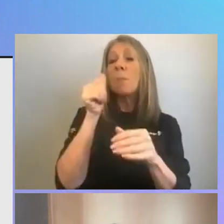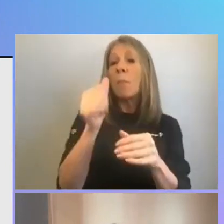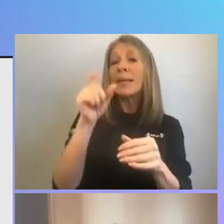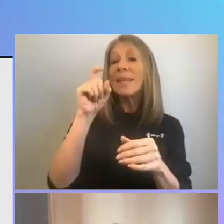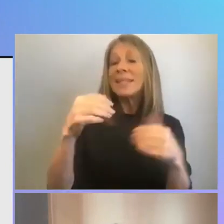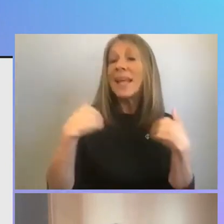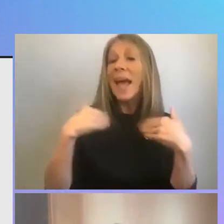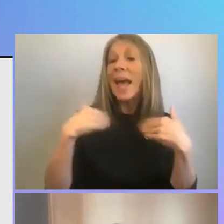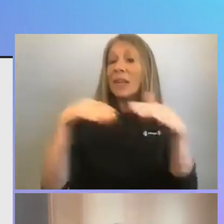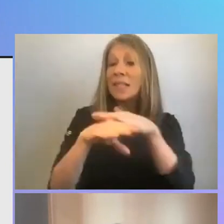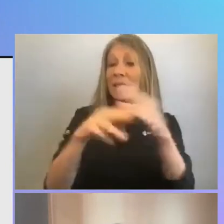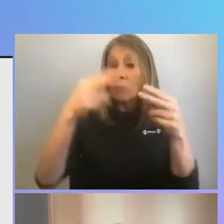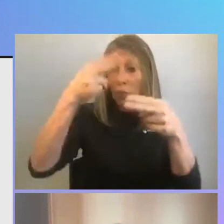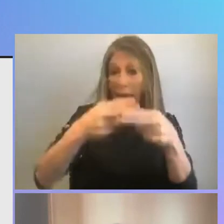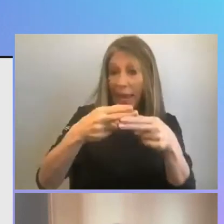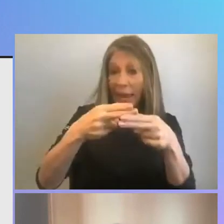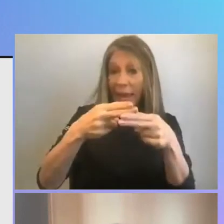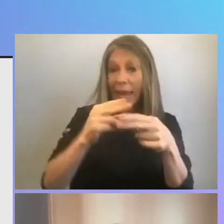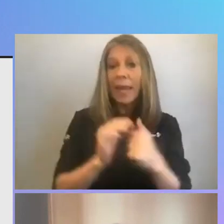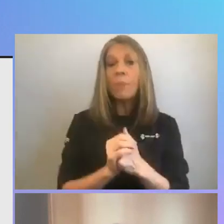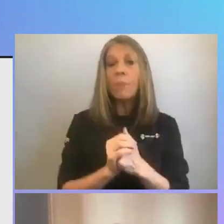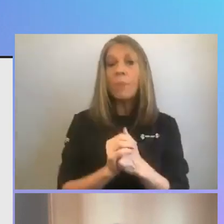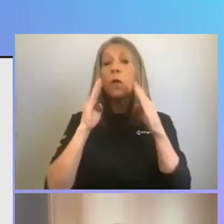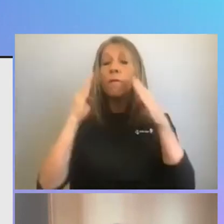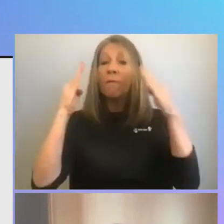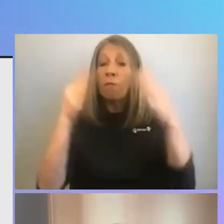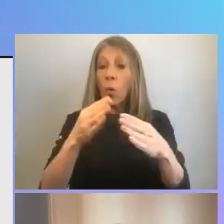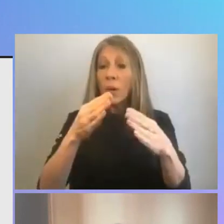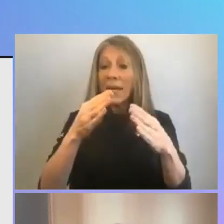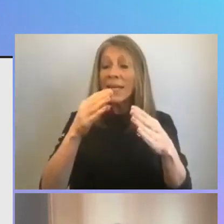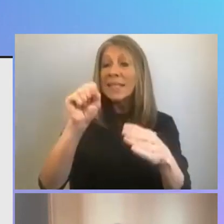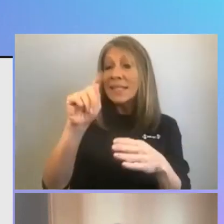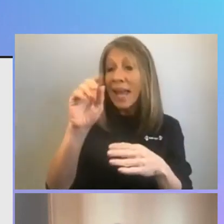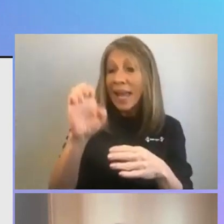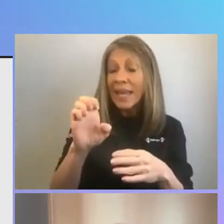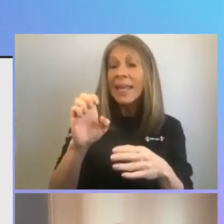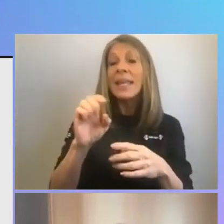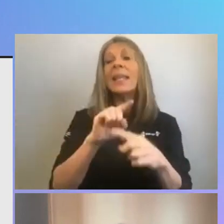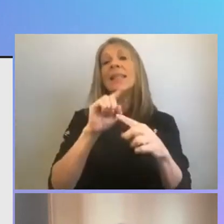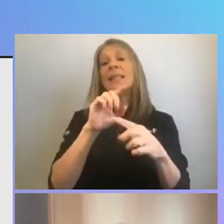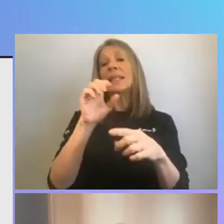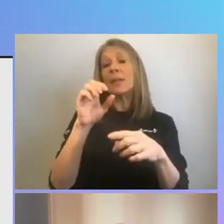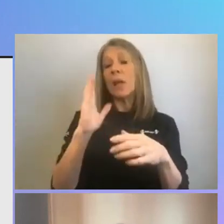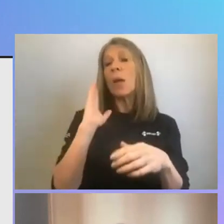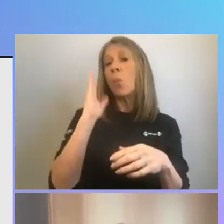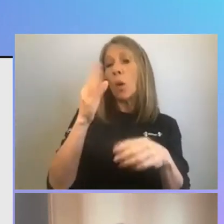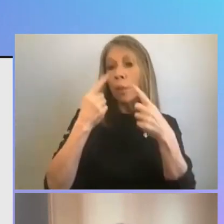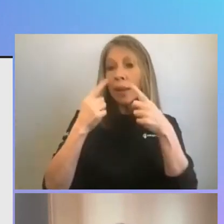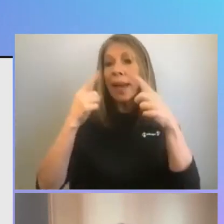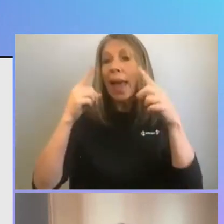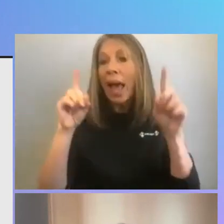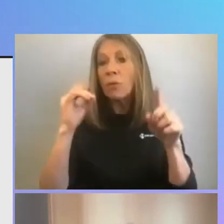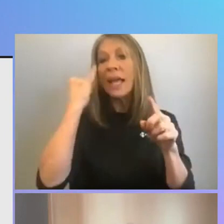covers the focus state. It covers the state when applicable, so it'll get announced to a screen reader if